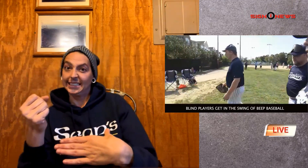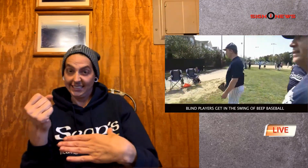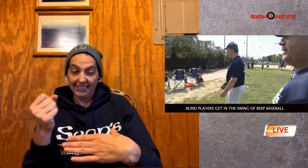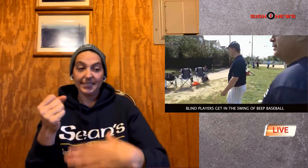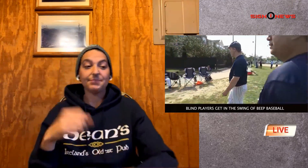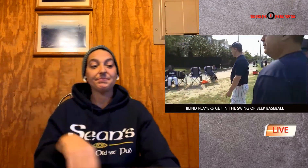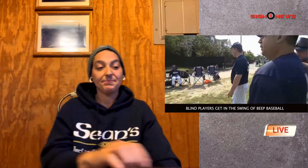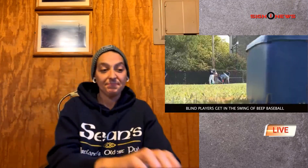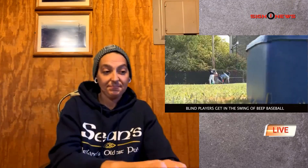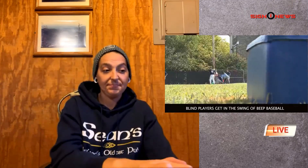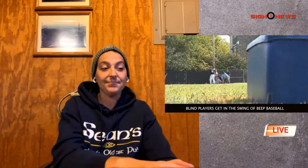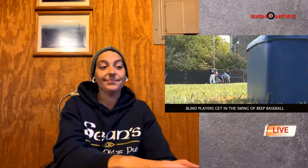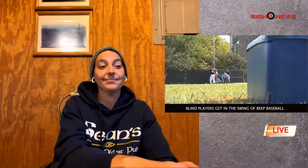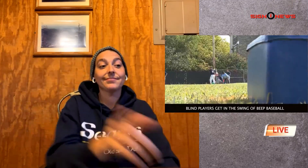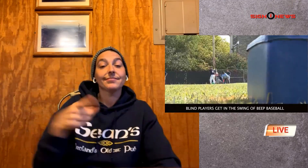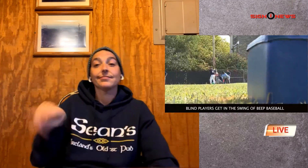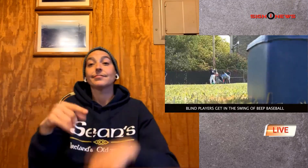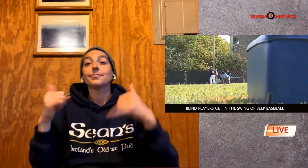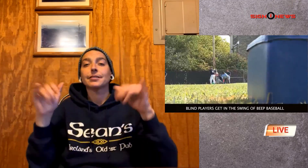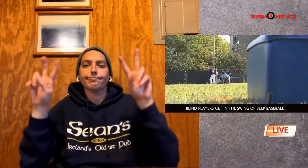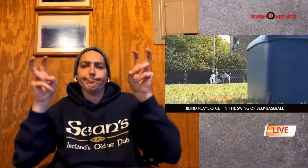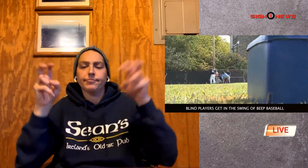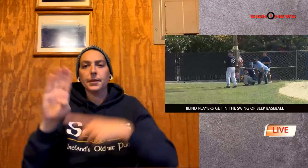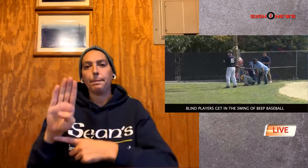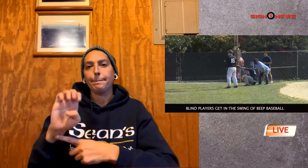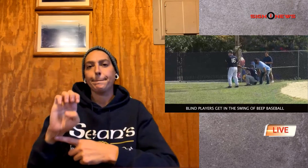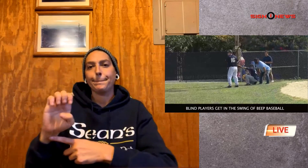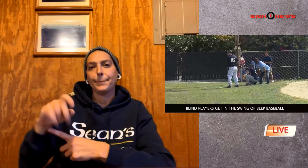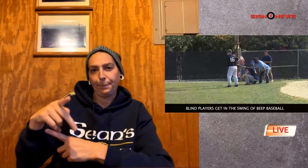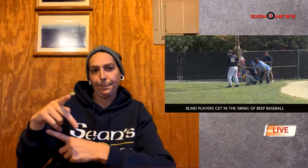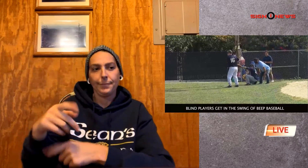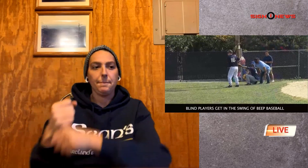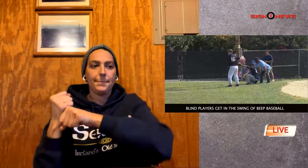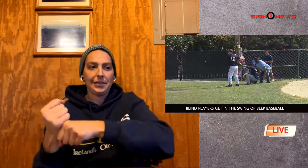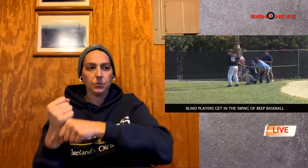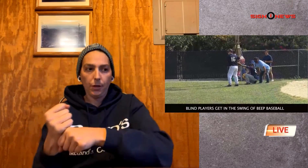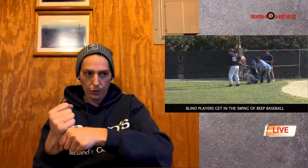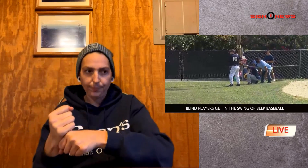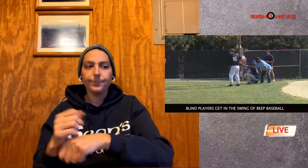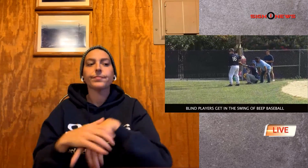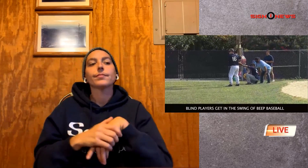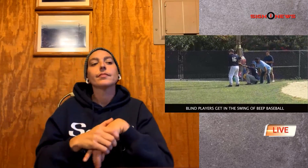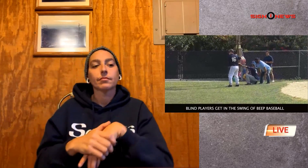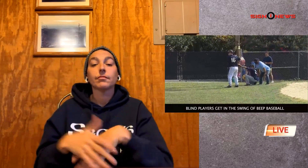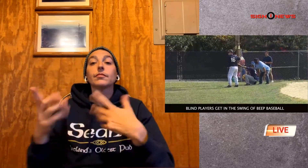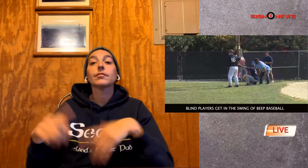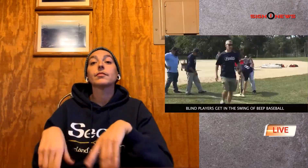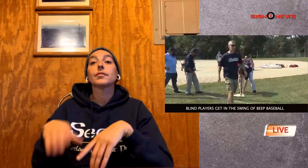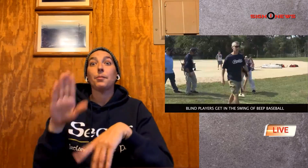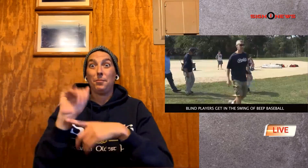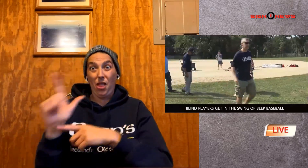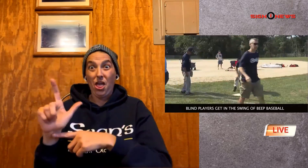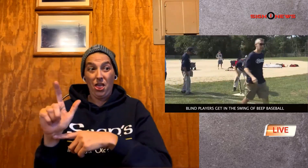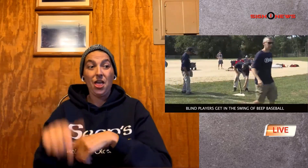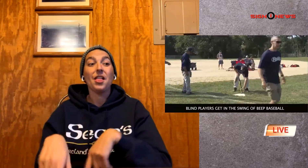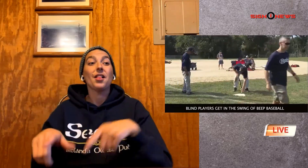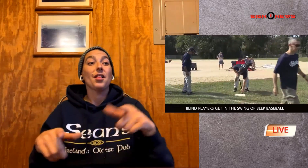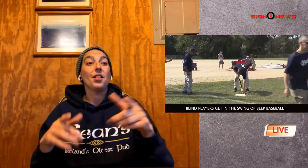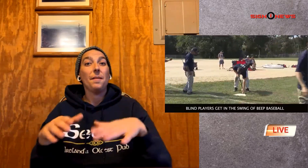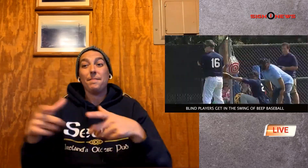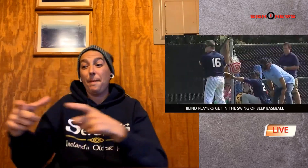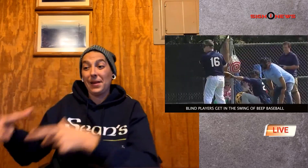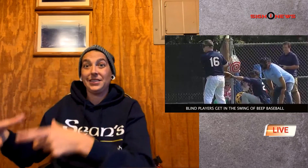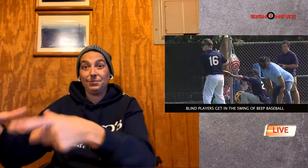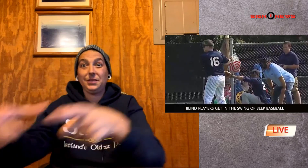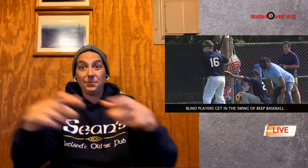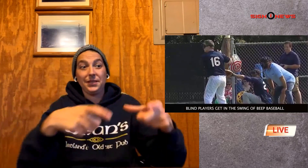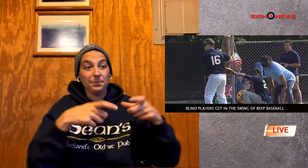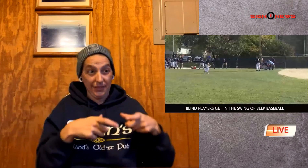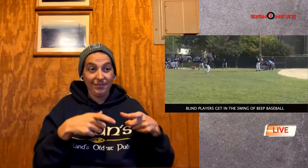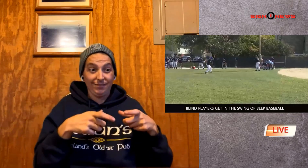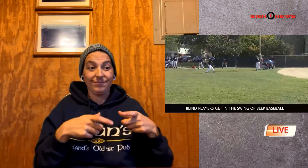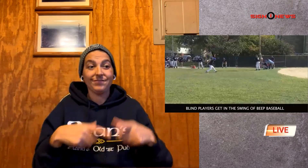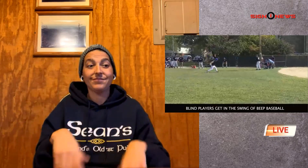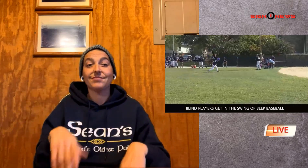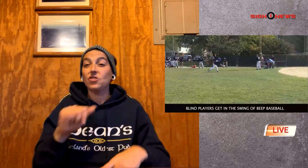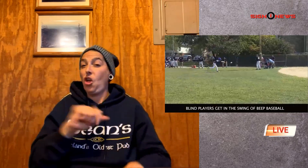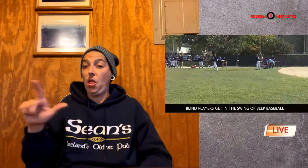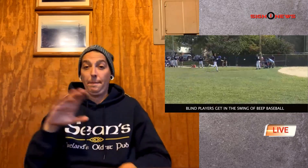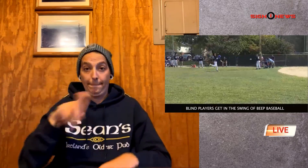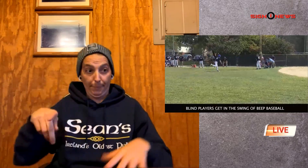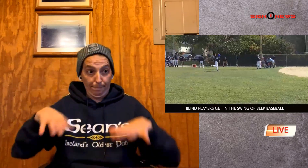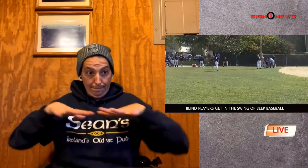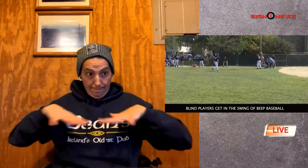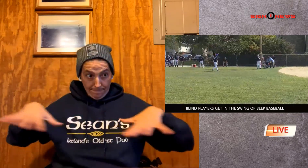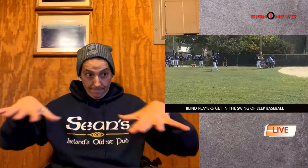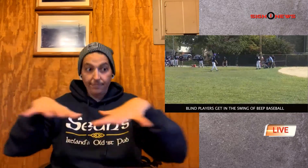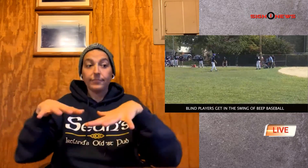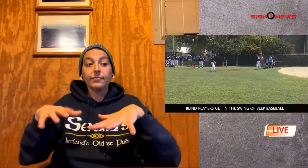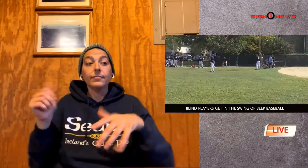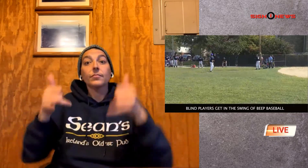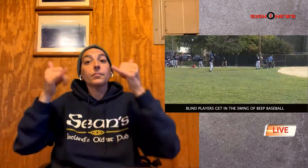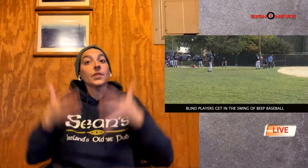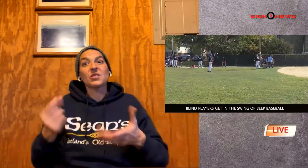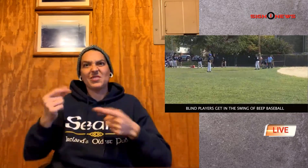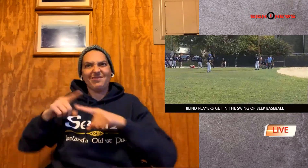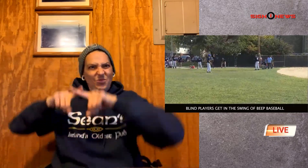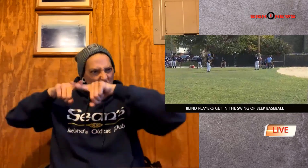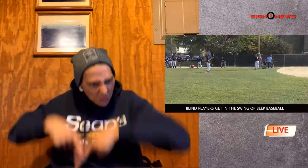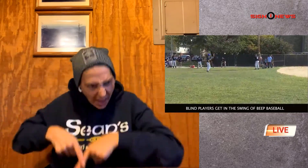60s they play beep baseball the ball and bases all beep so players rely on their senses of